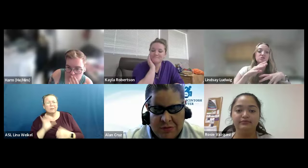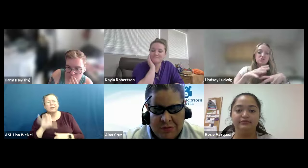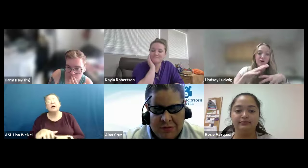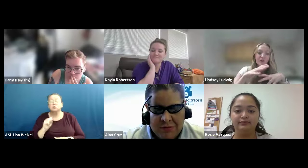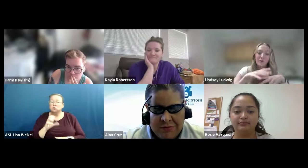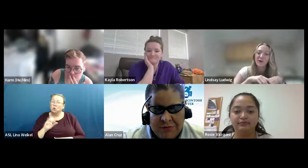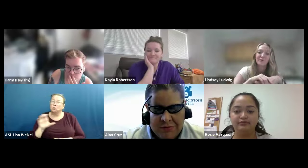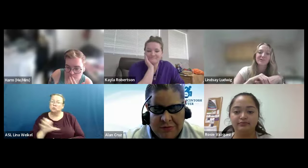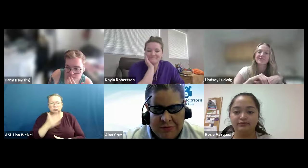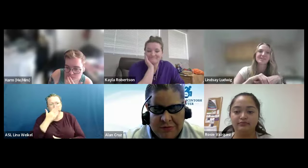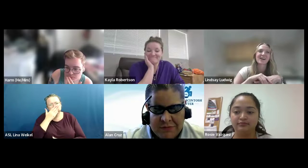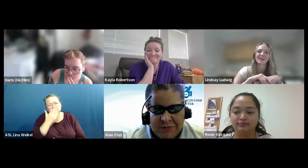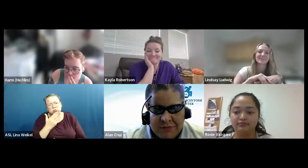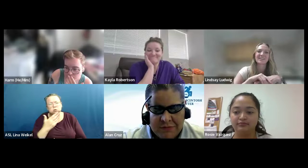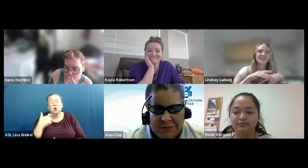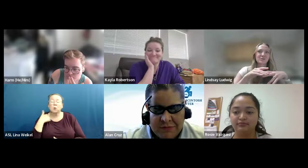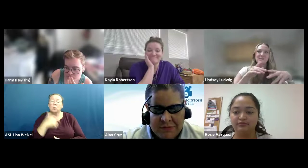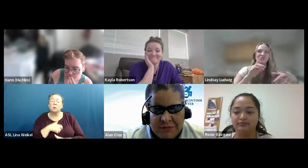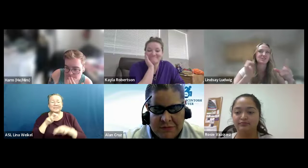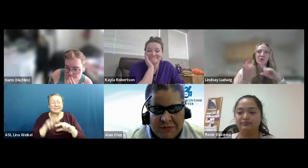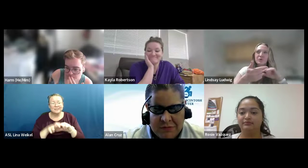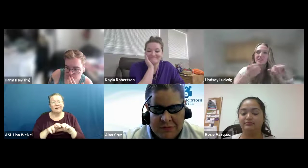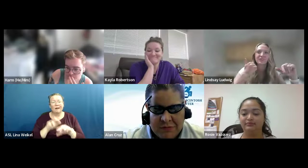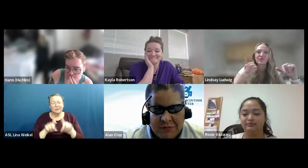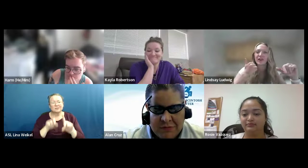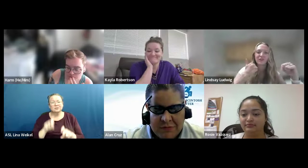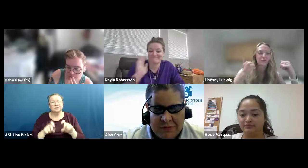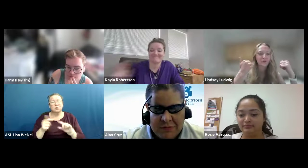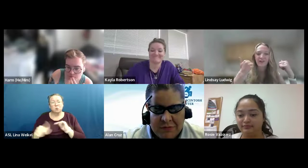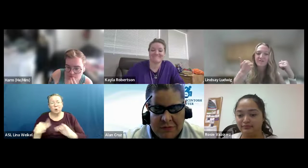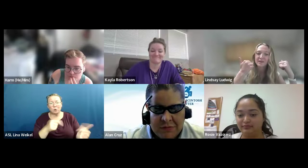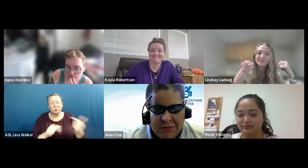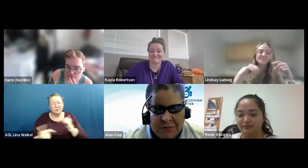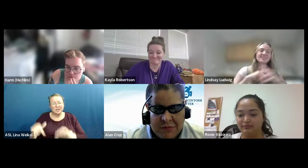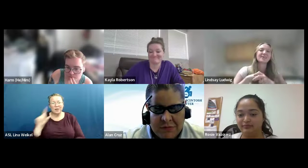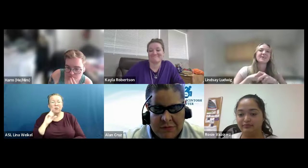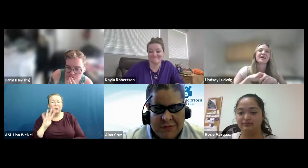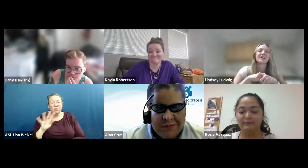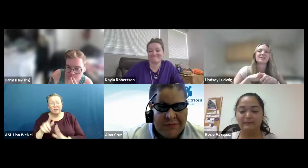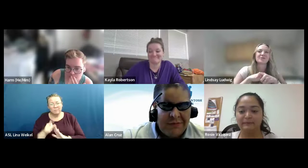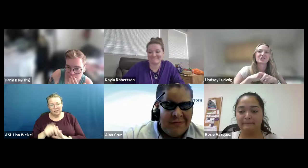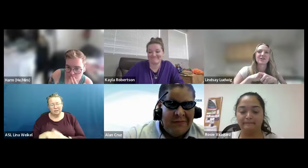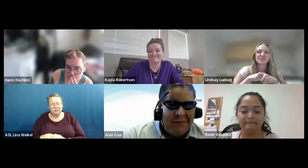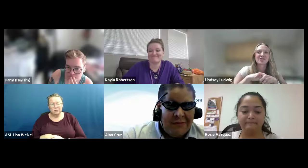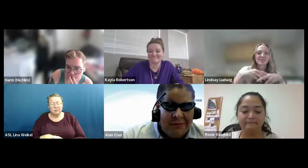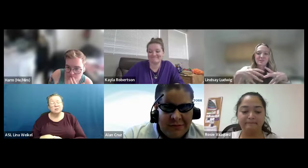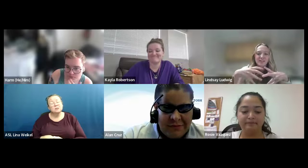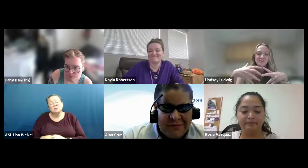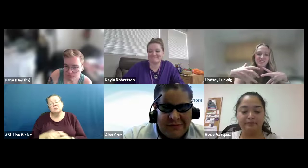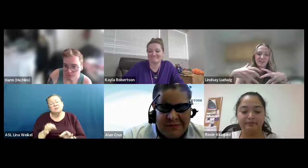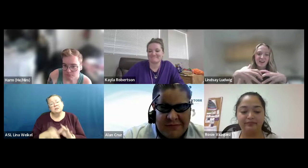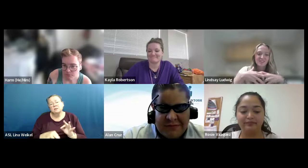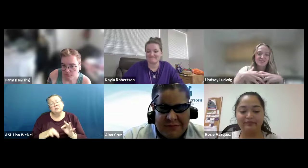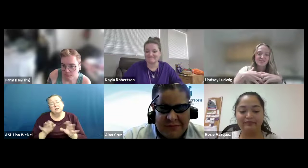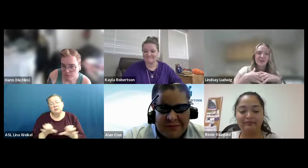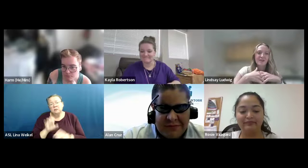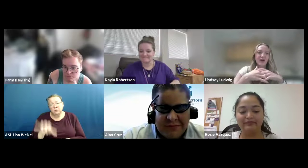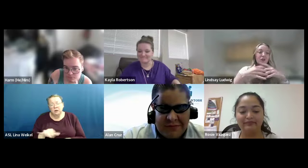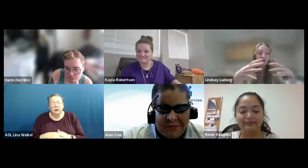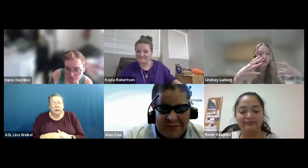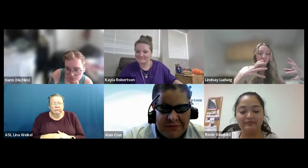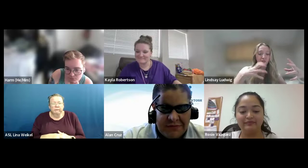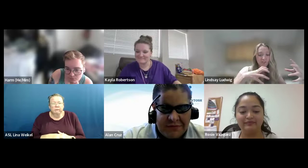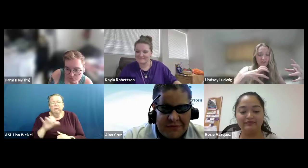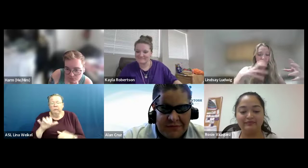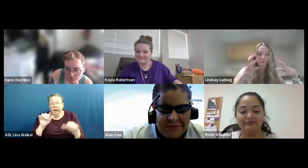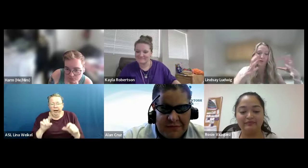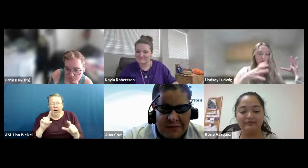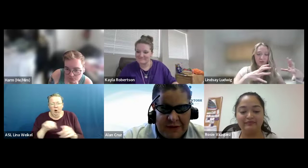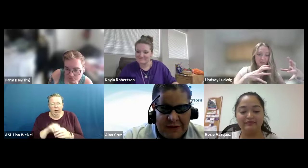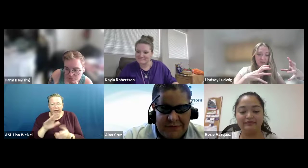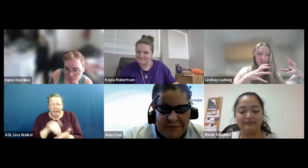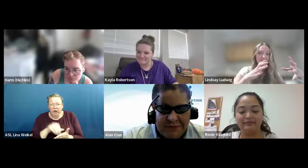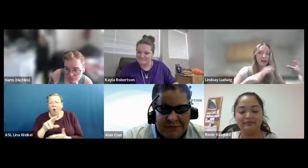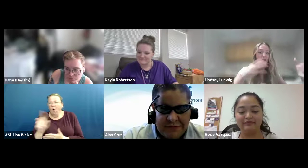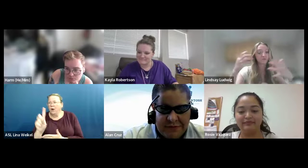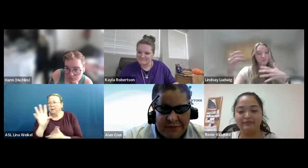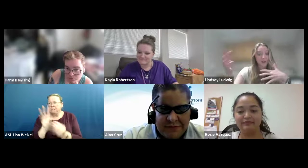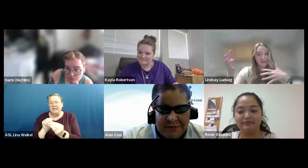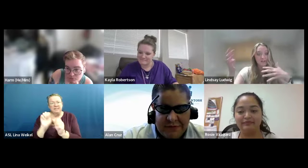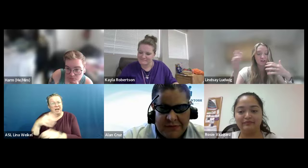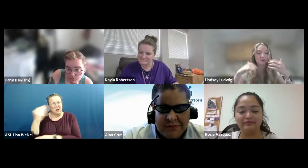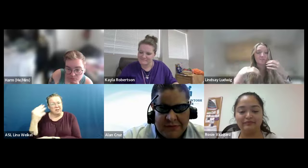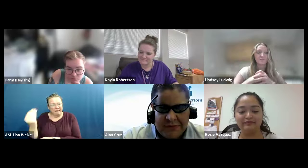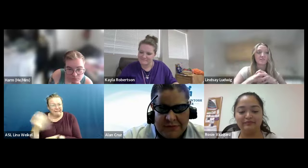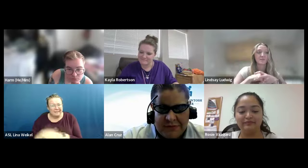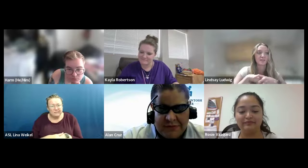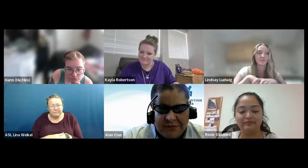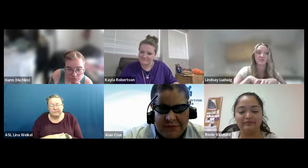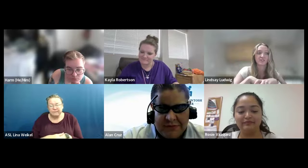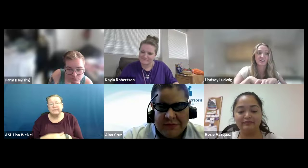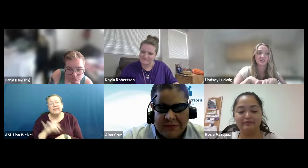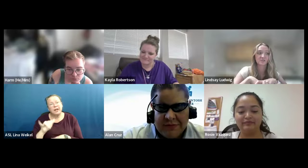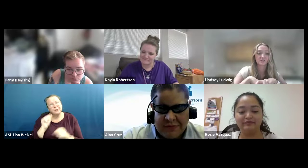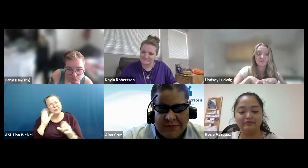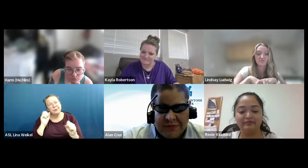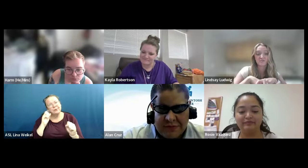Lindsay Ludwig: so well. We literally sat and asked questions and rotated for like 45 min. So even just like simple activities like that, just that you could do in your center wherever you guys meet outside. Is amazing for these kiddos. And